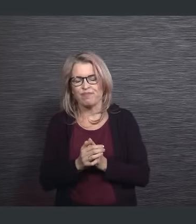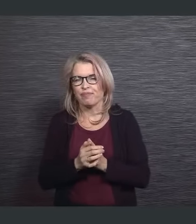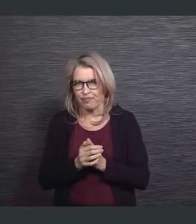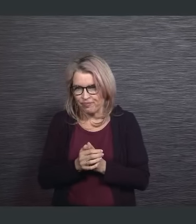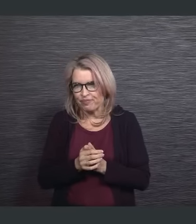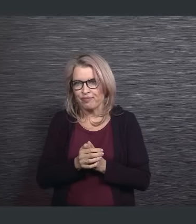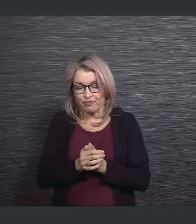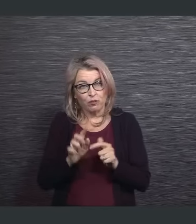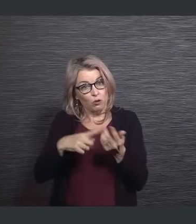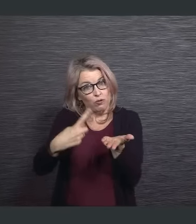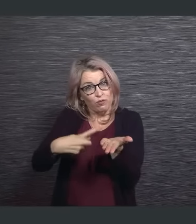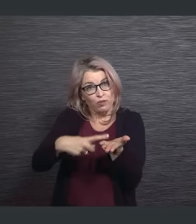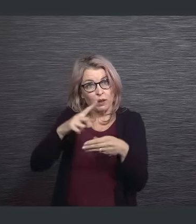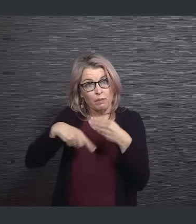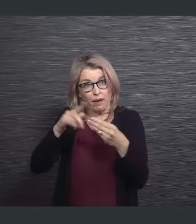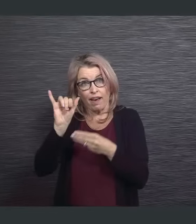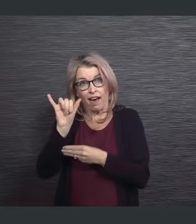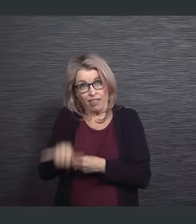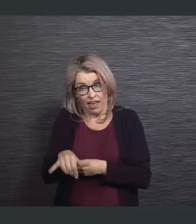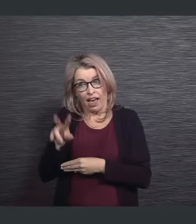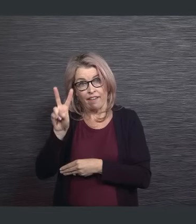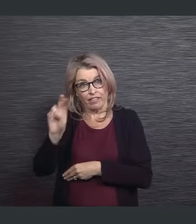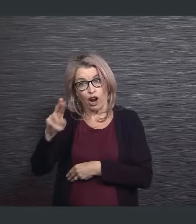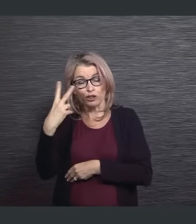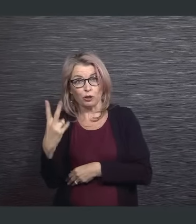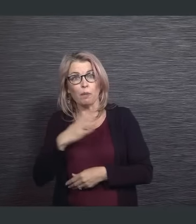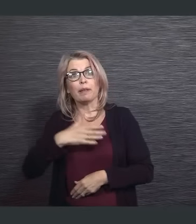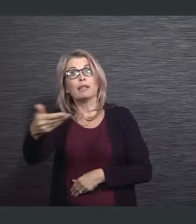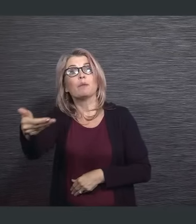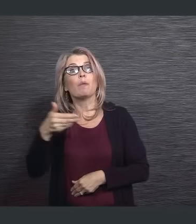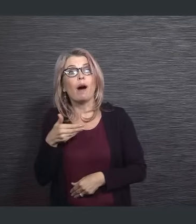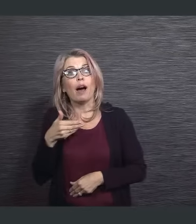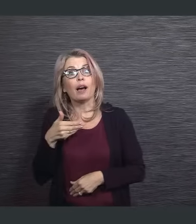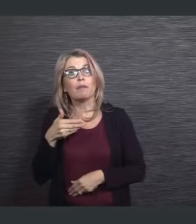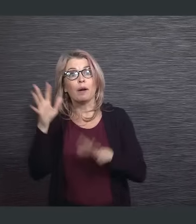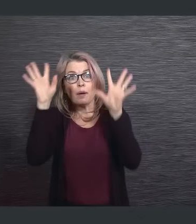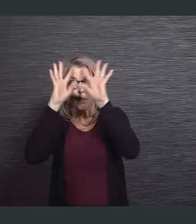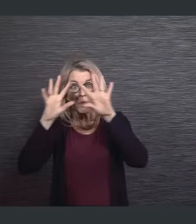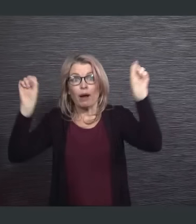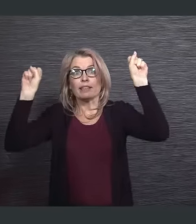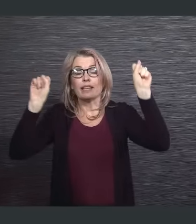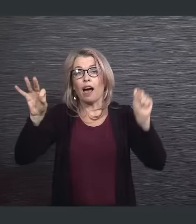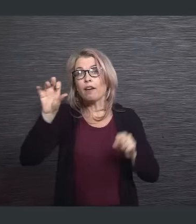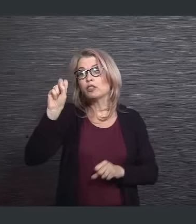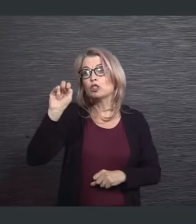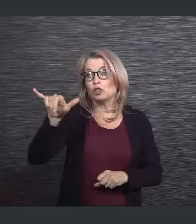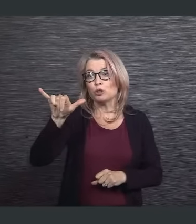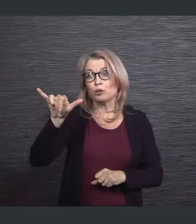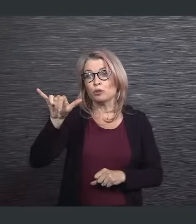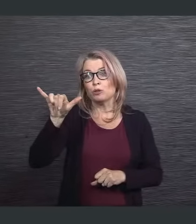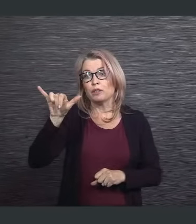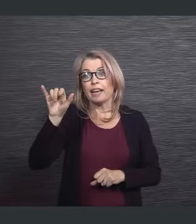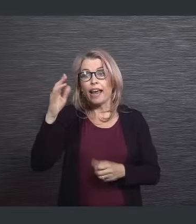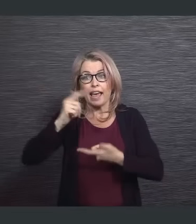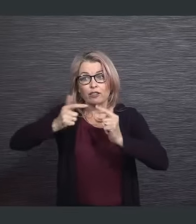To talk about PS VR2, please welcome the President of Sony Interactive Entertainment, Jim Ryan.